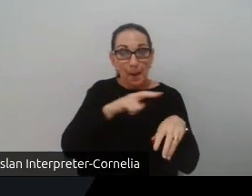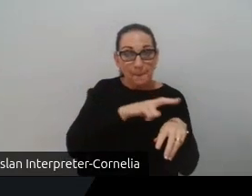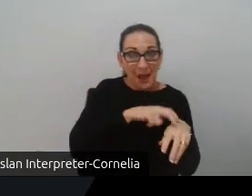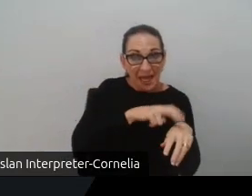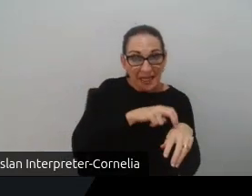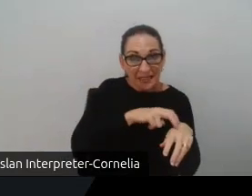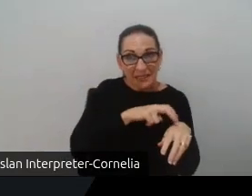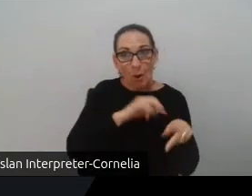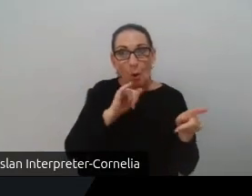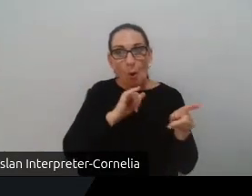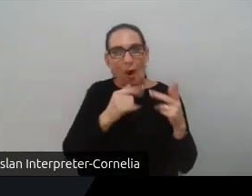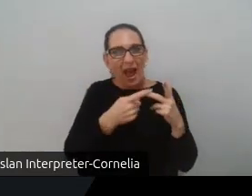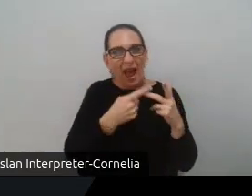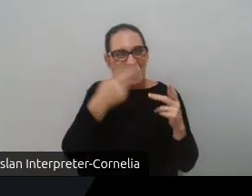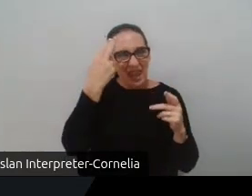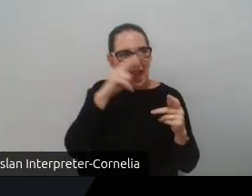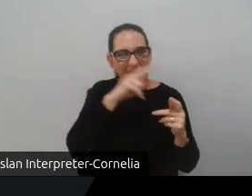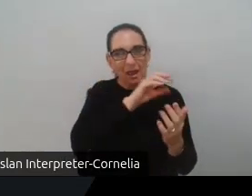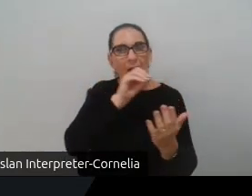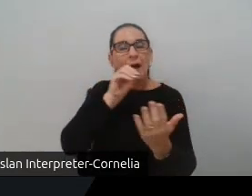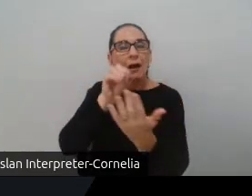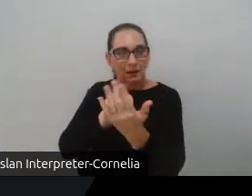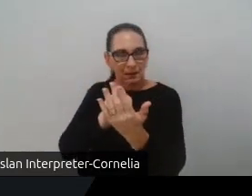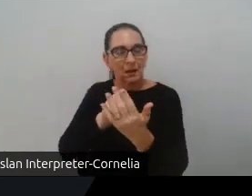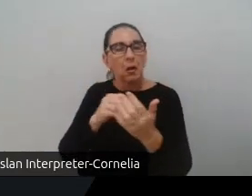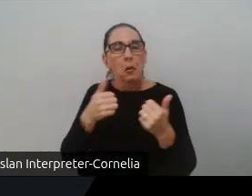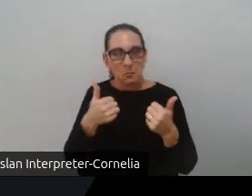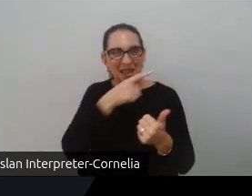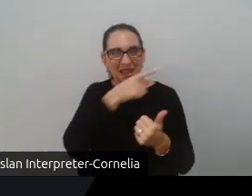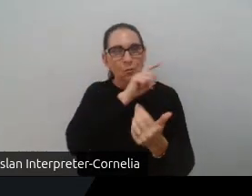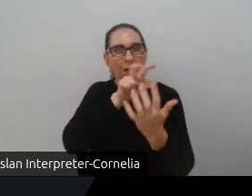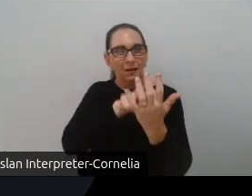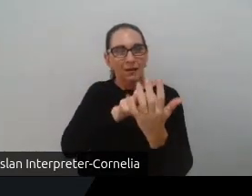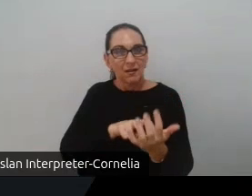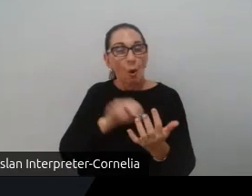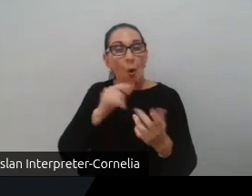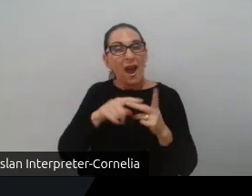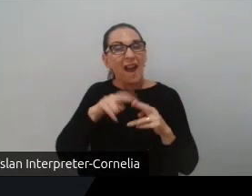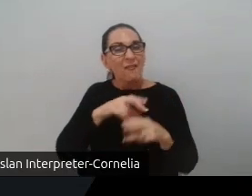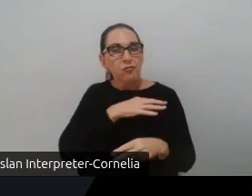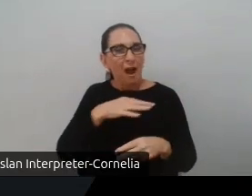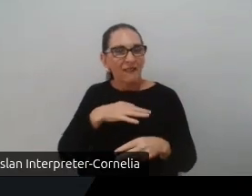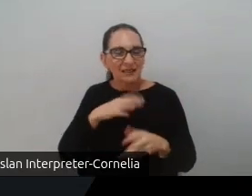section will be completed. But if it's a private one, we don't have to worry about it. Part four